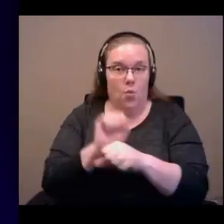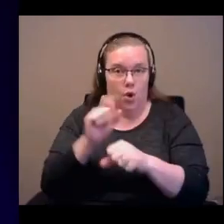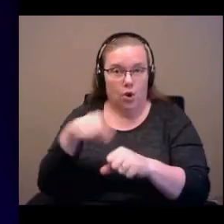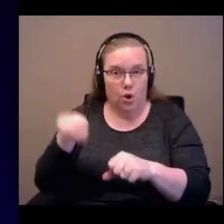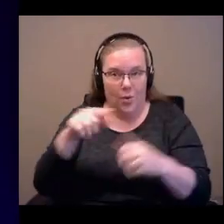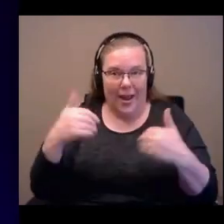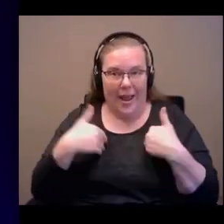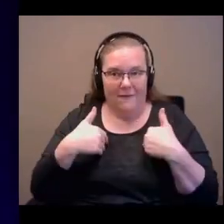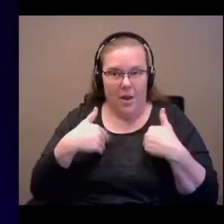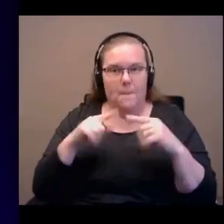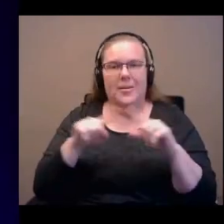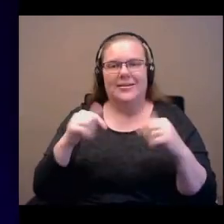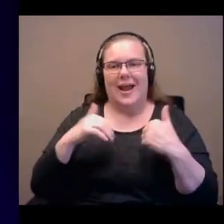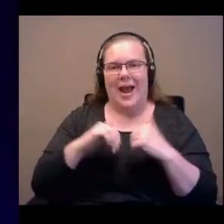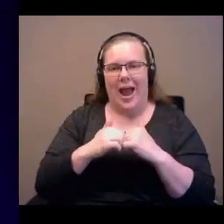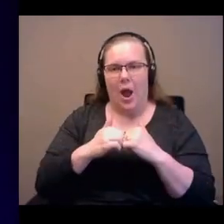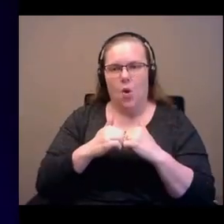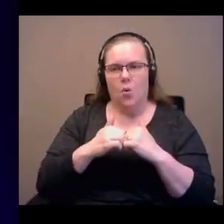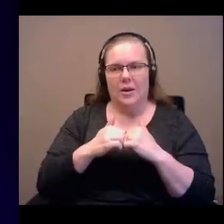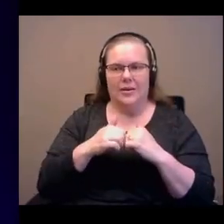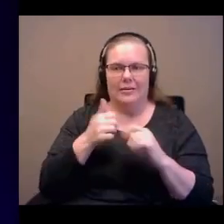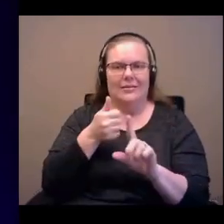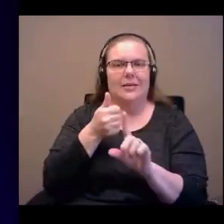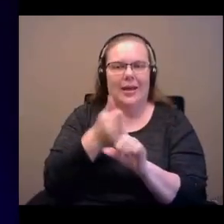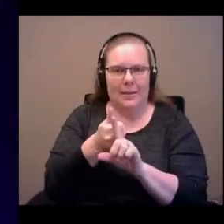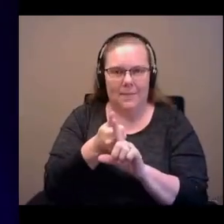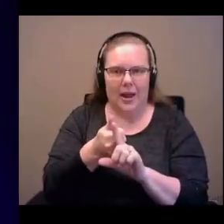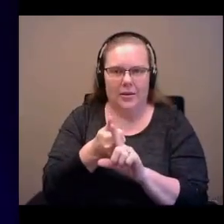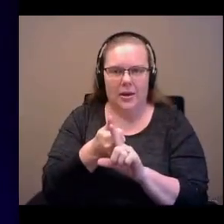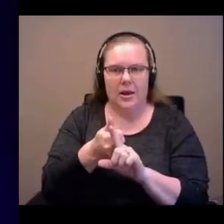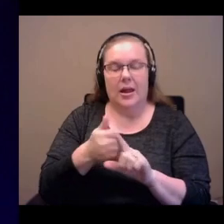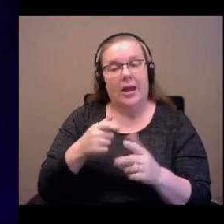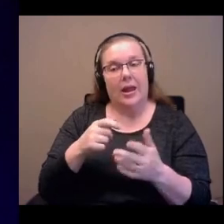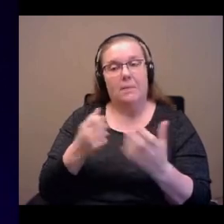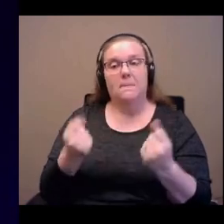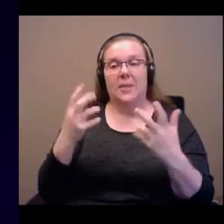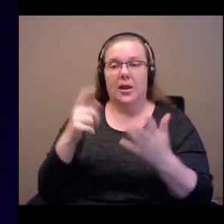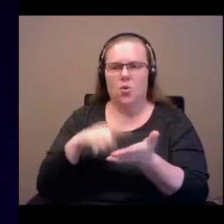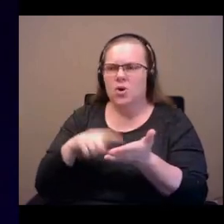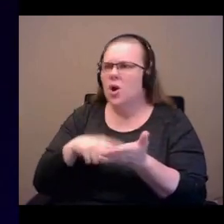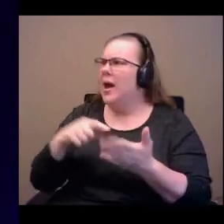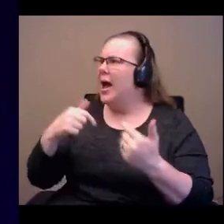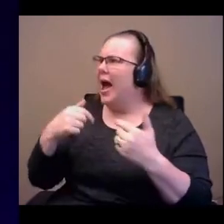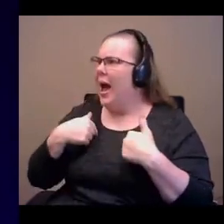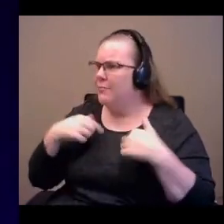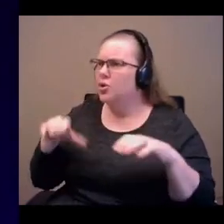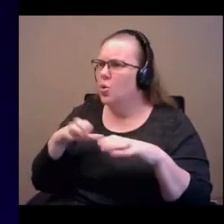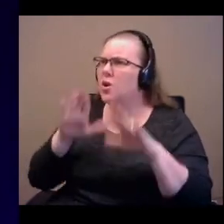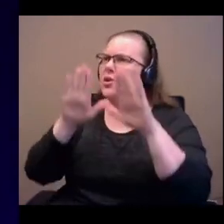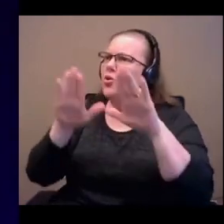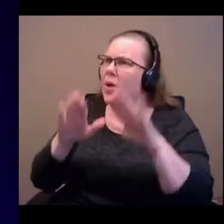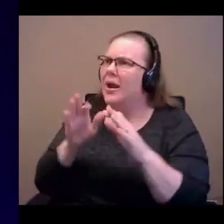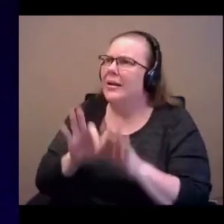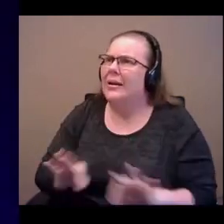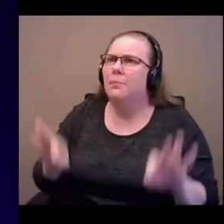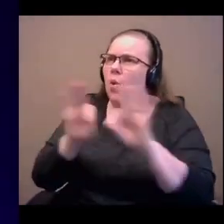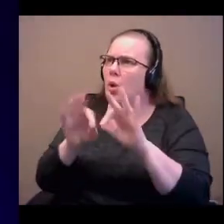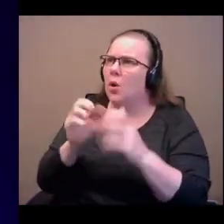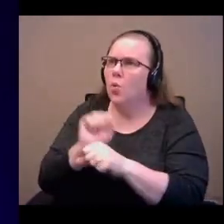impact, right? I talk to many organizations, of nonprofits, where many researchers say the stuff I’m doing is so important, and I say, “You know what? That’s great, but it’s not